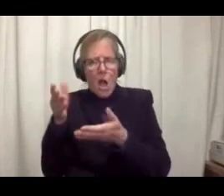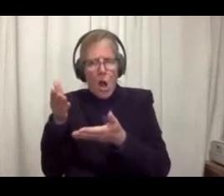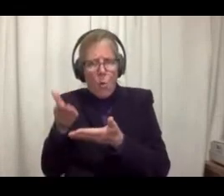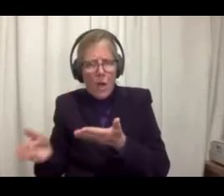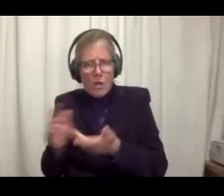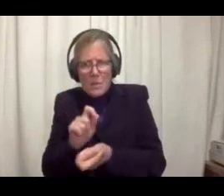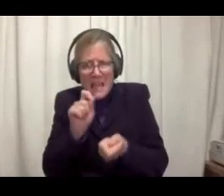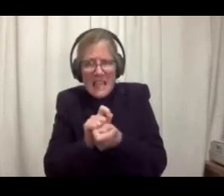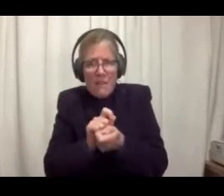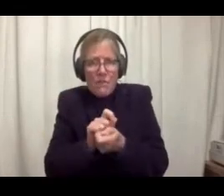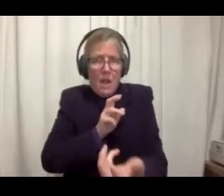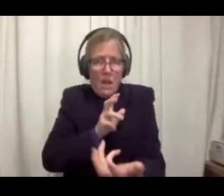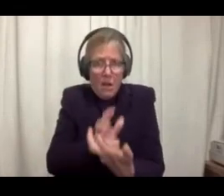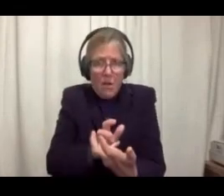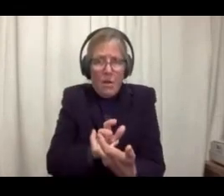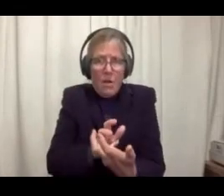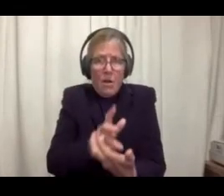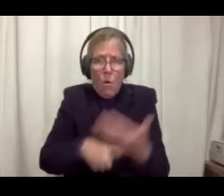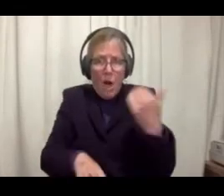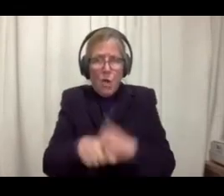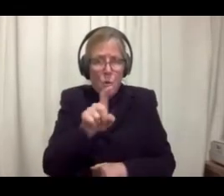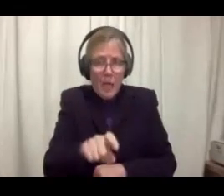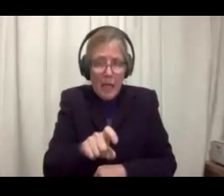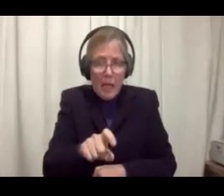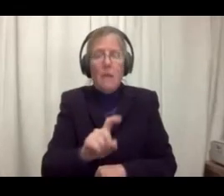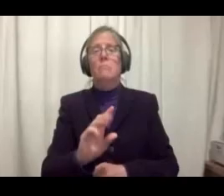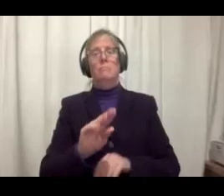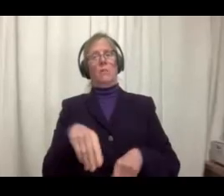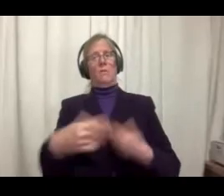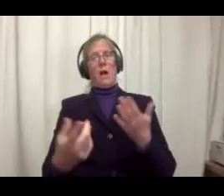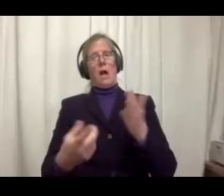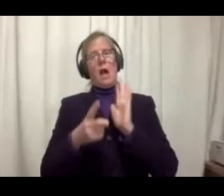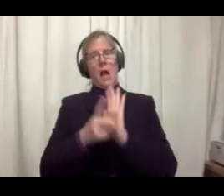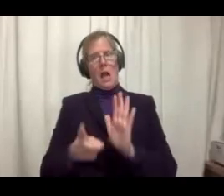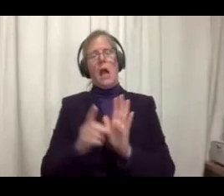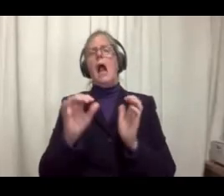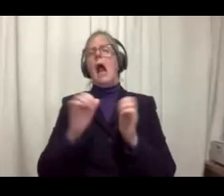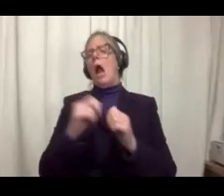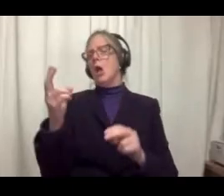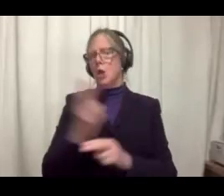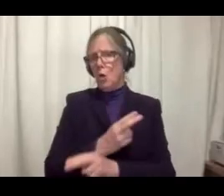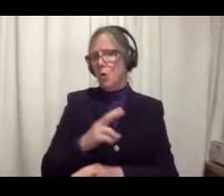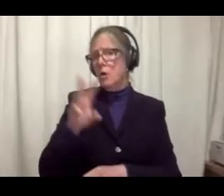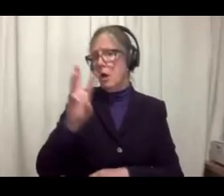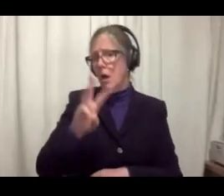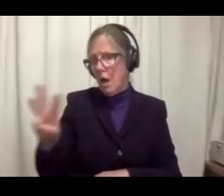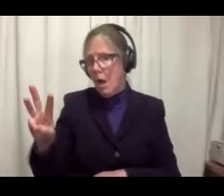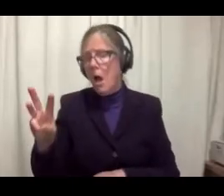provide a demonstration of how to use the site, or walk through a product you’re thinking of